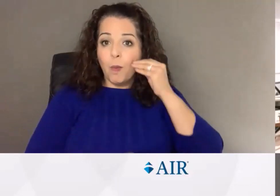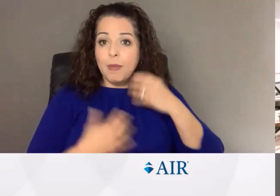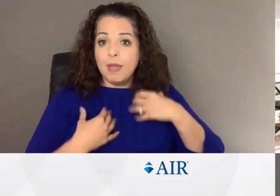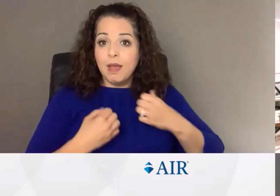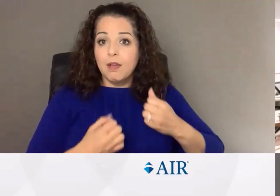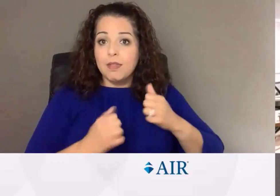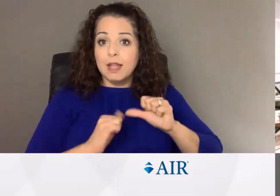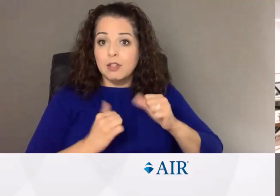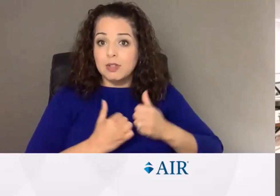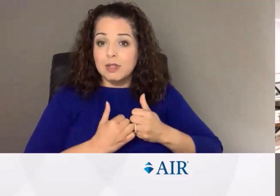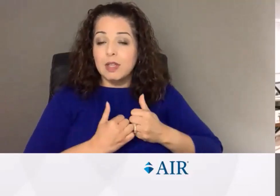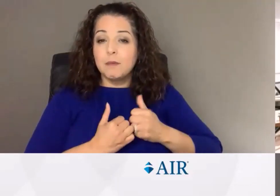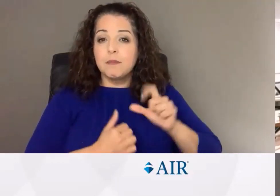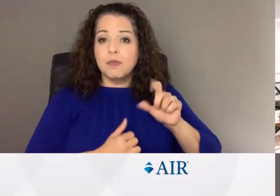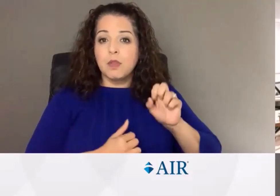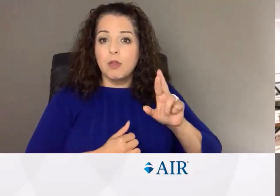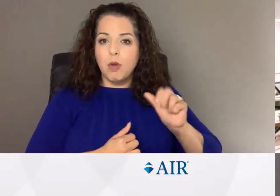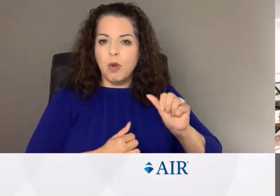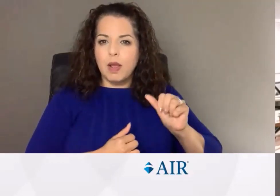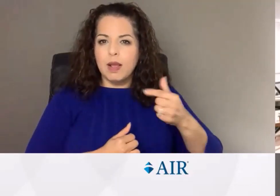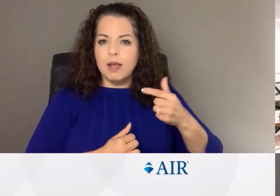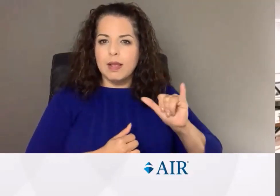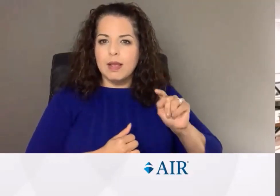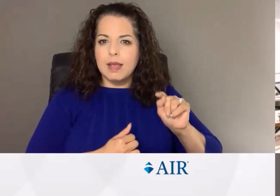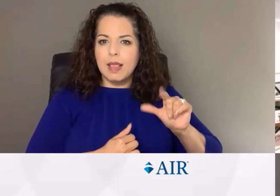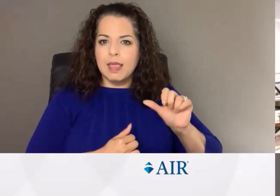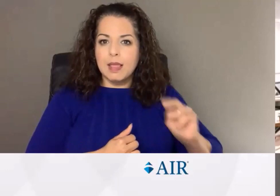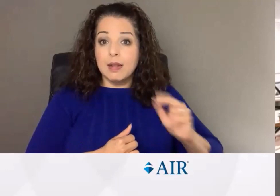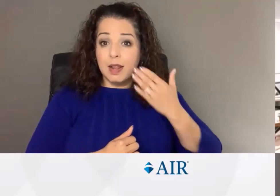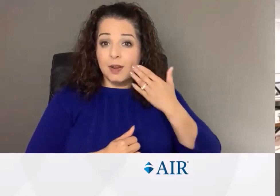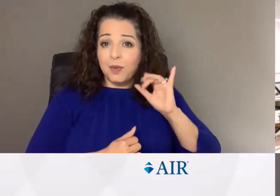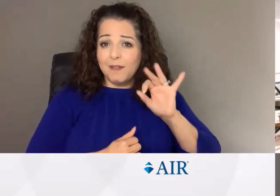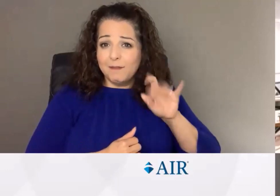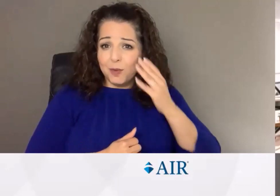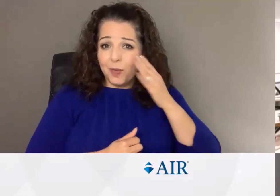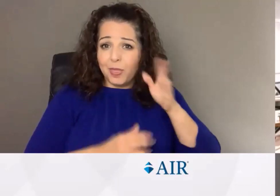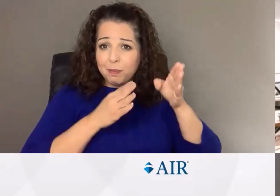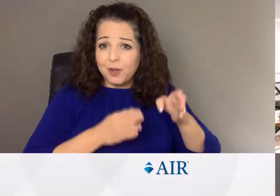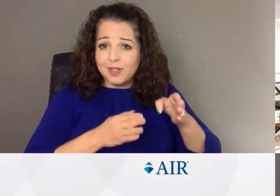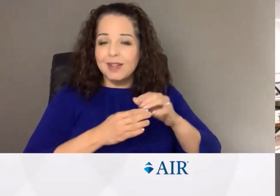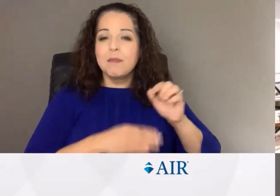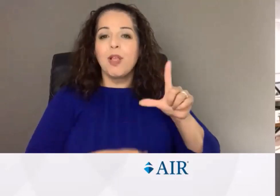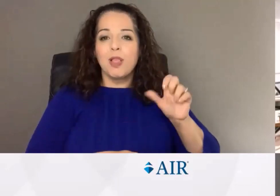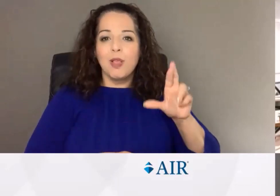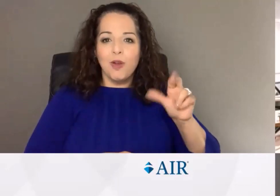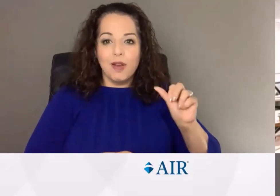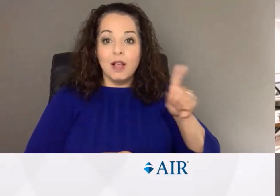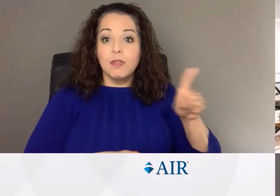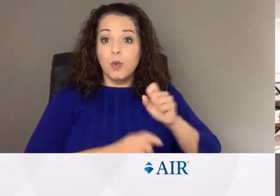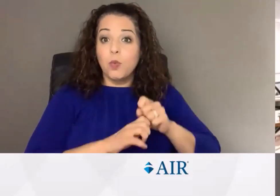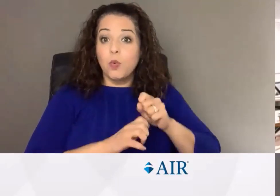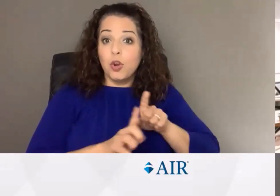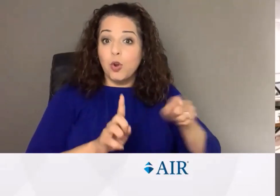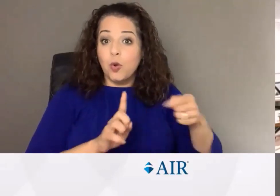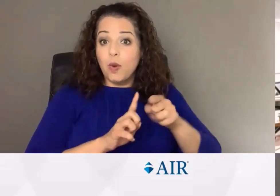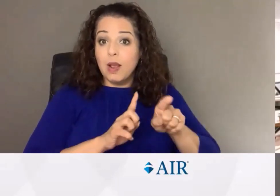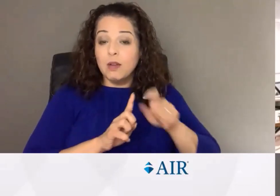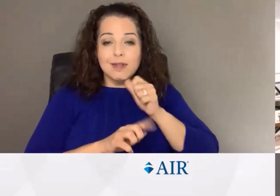Laura Gitlin-- I don't know if this person, but Susan Linn does. Laura Gitlin said the workaround was to not use nurses and have